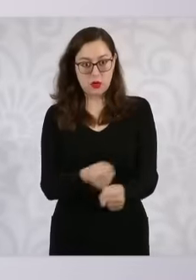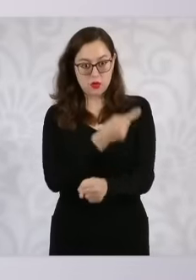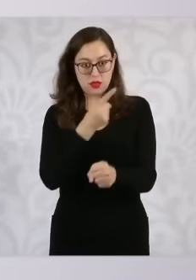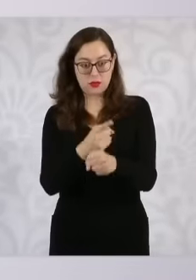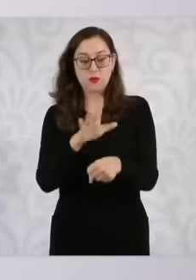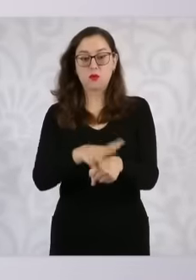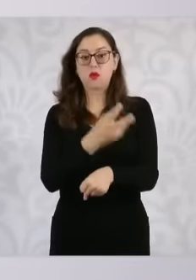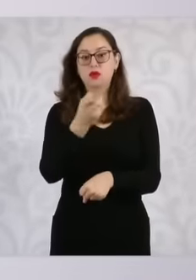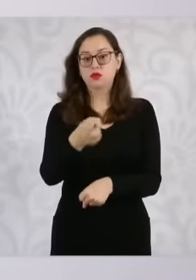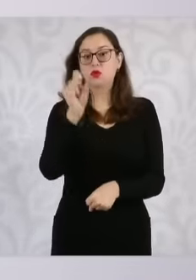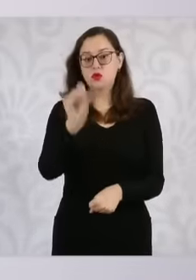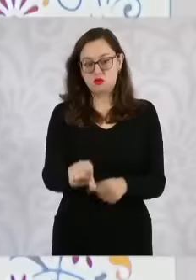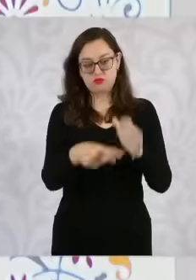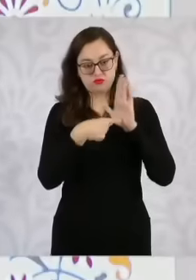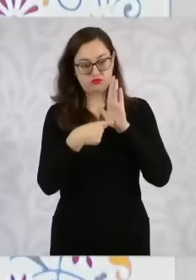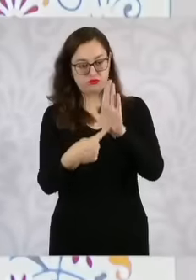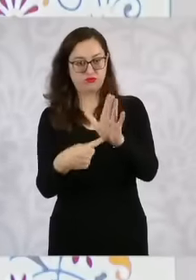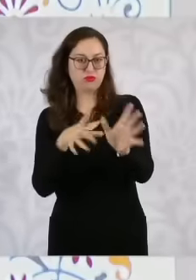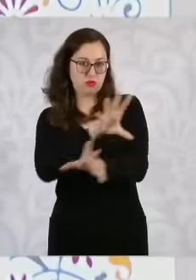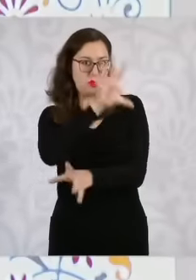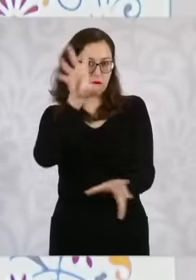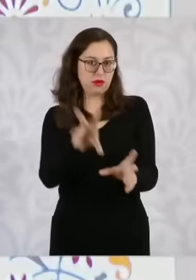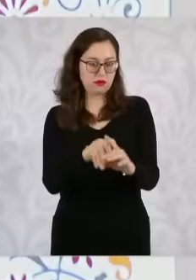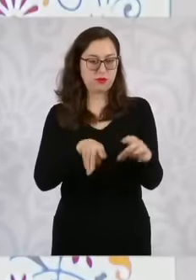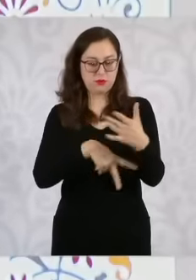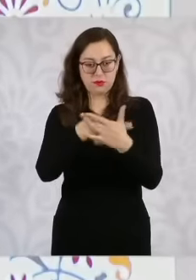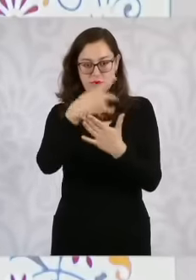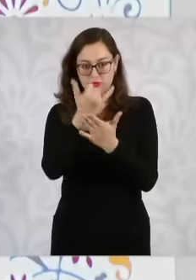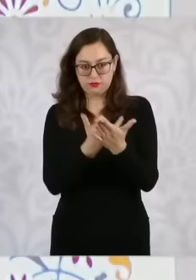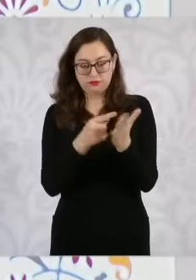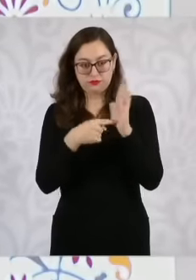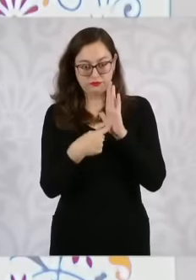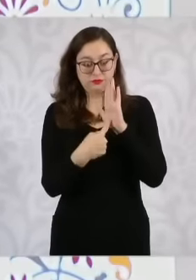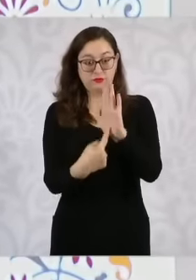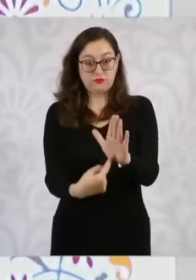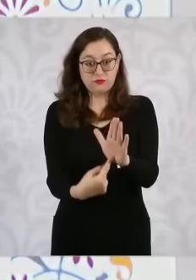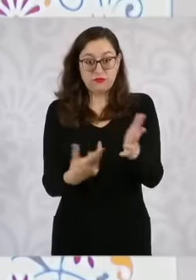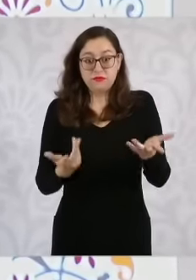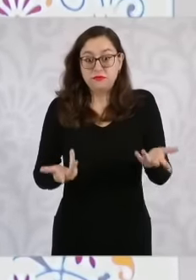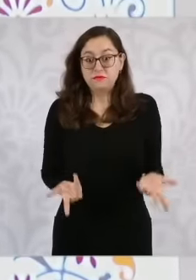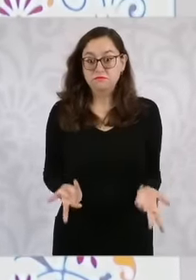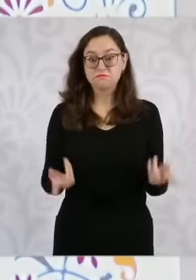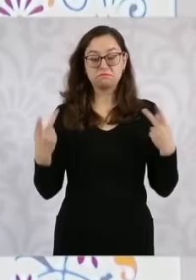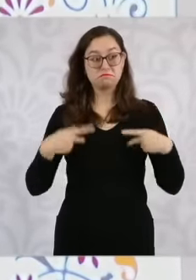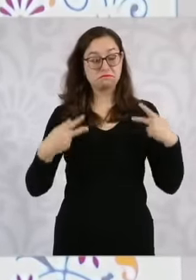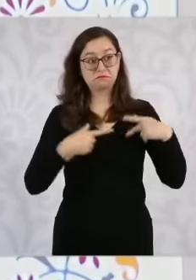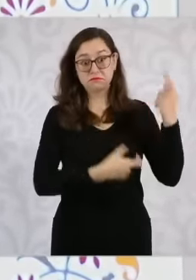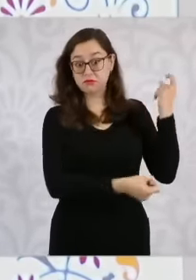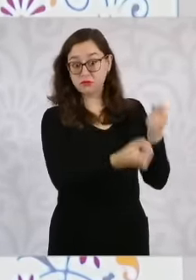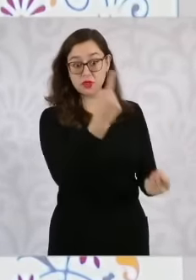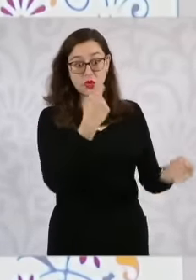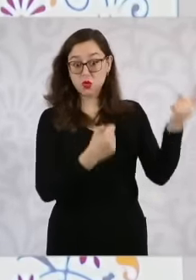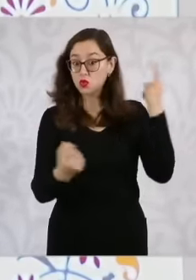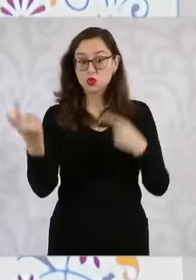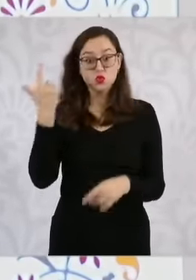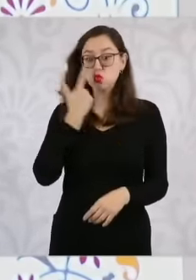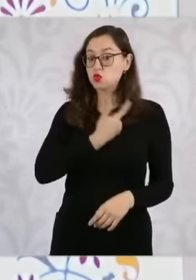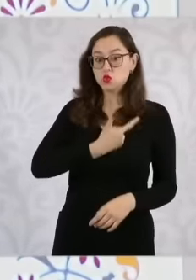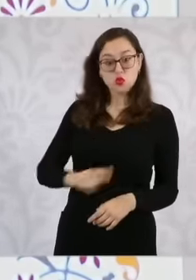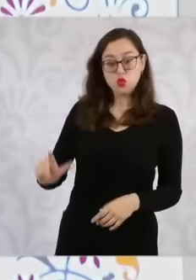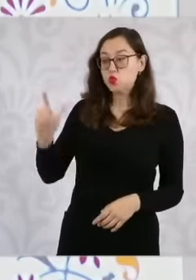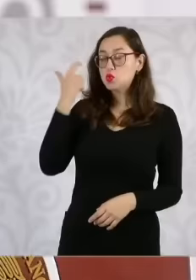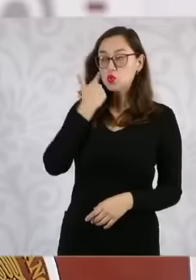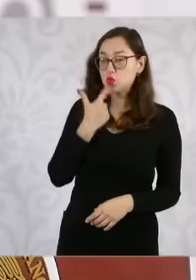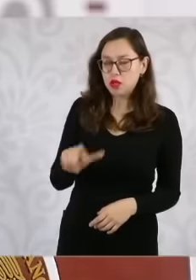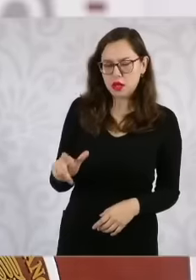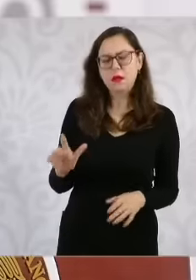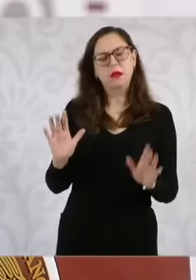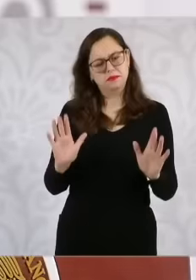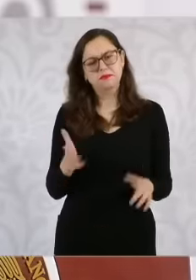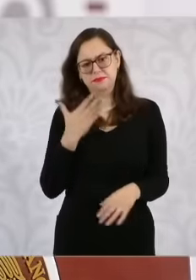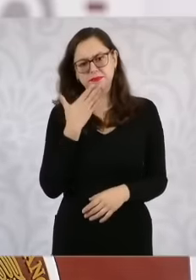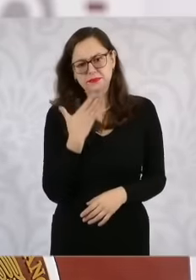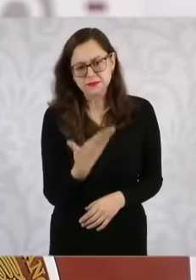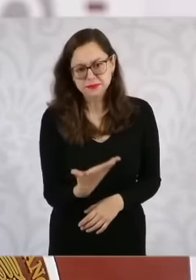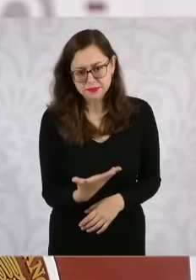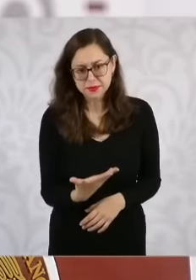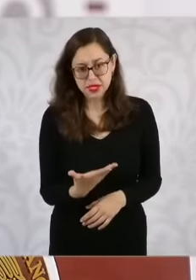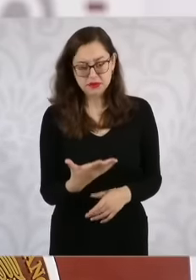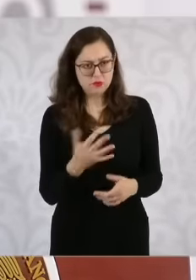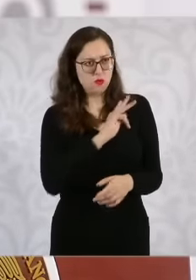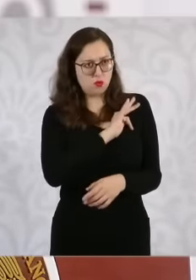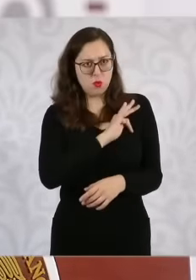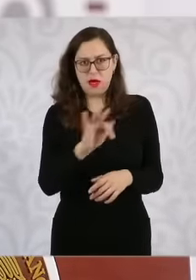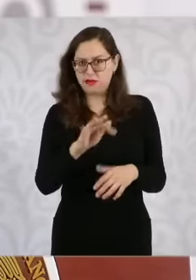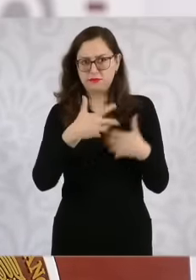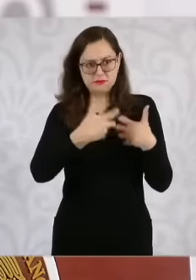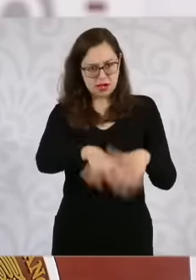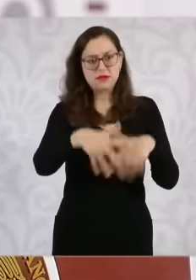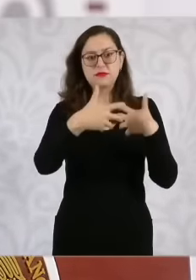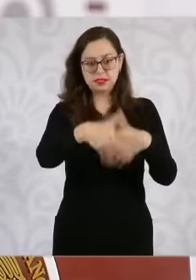complete project now that there are demonstrations How good how good yesterday they showed me